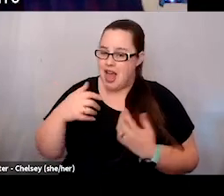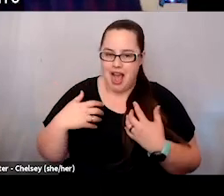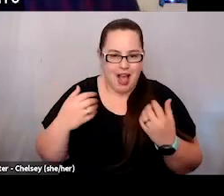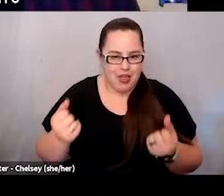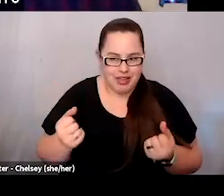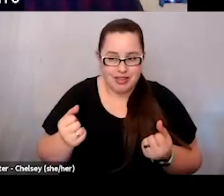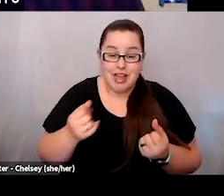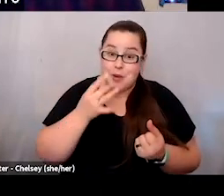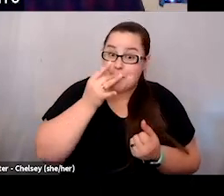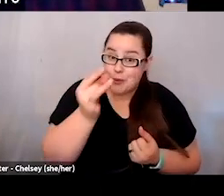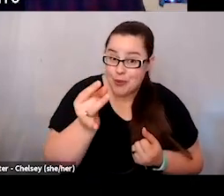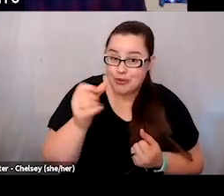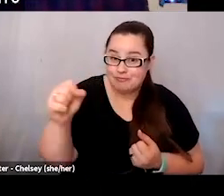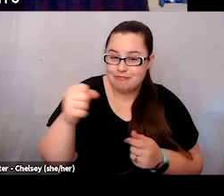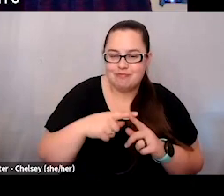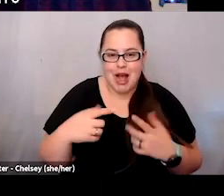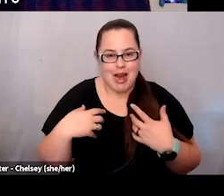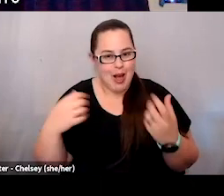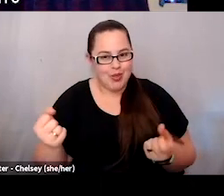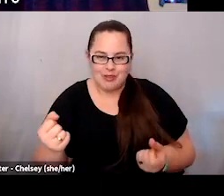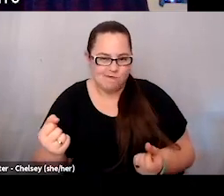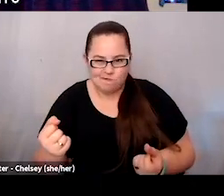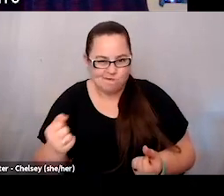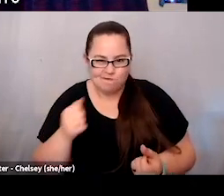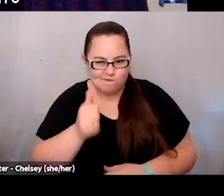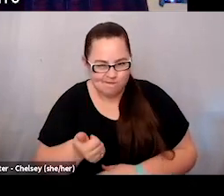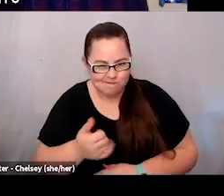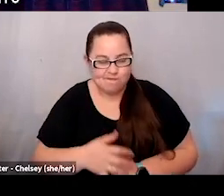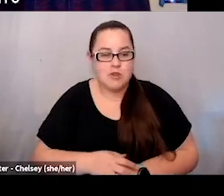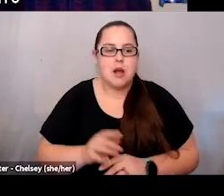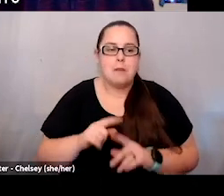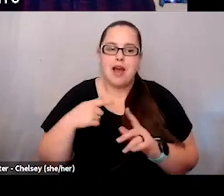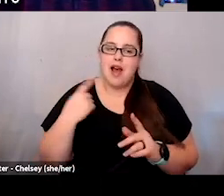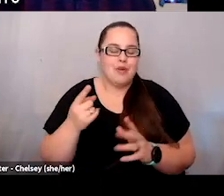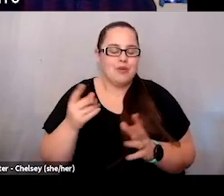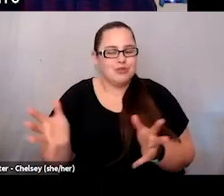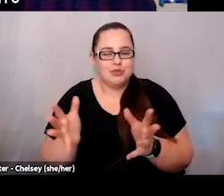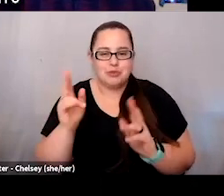but it's not really good for us. But I always encourage people if you've ever had fry